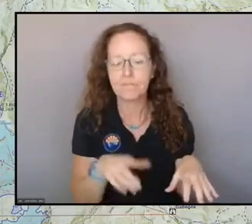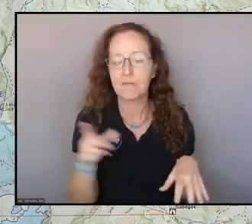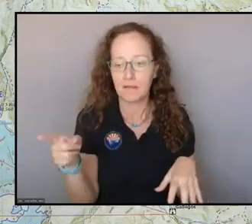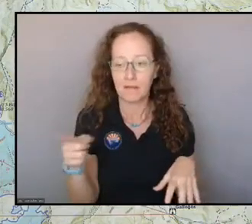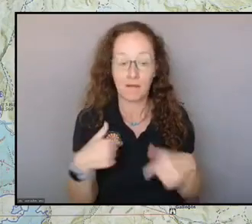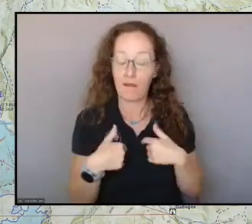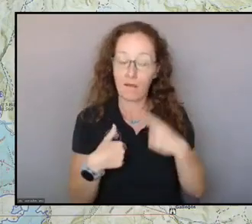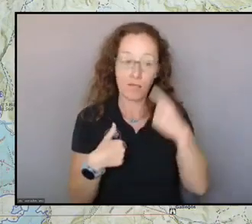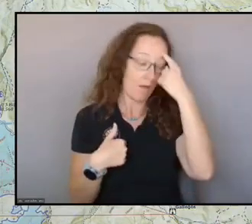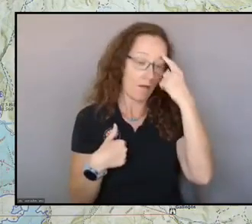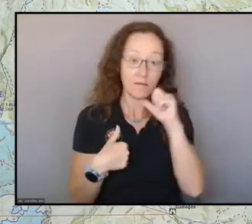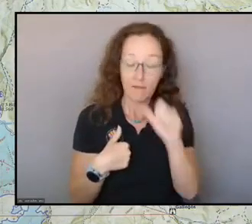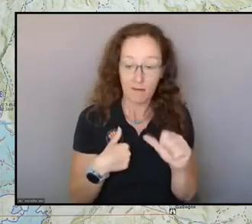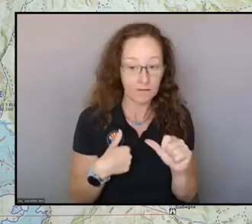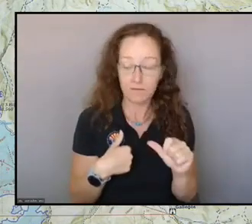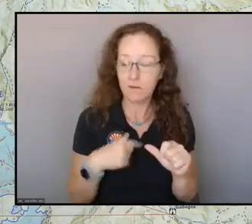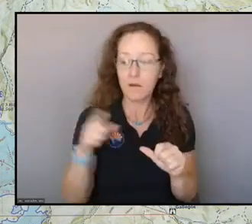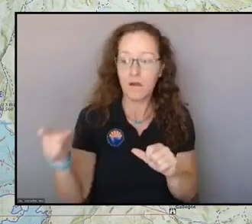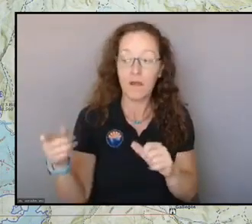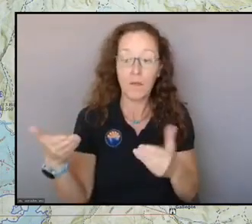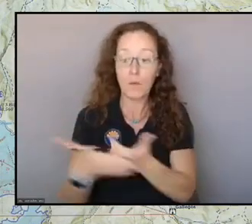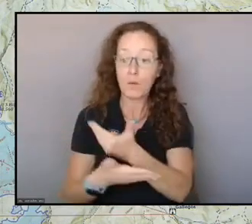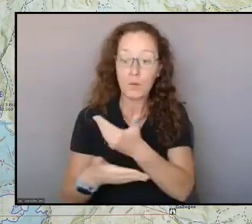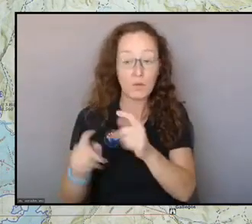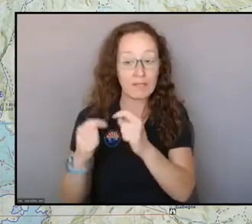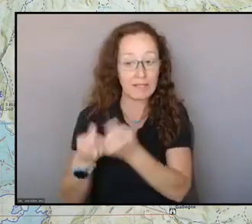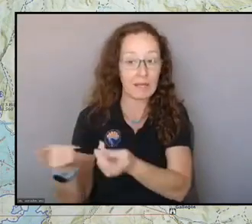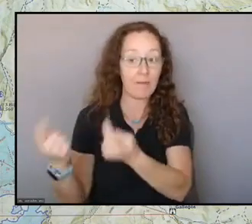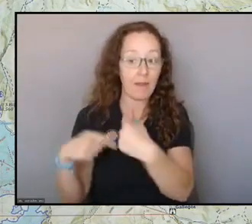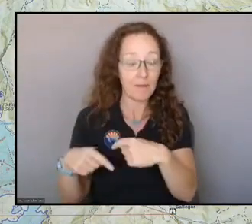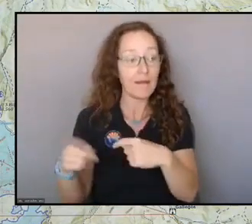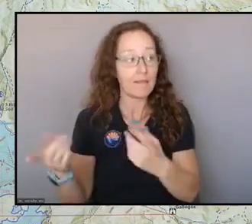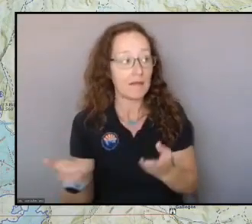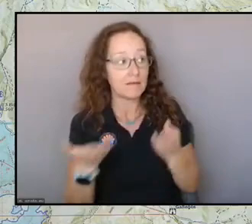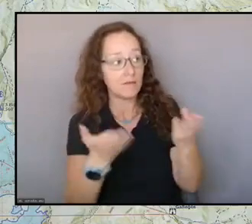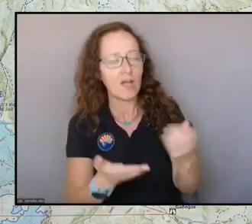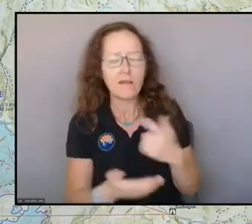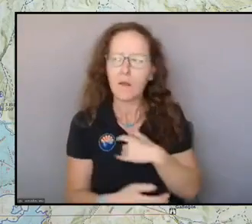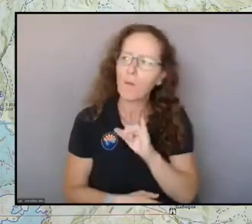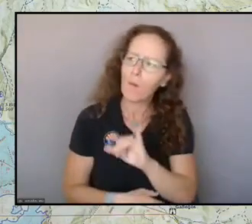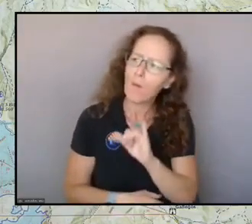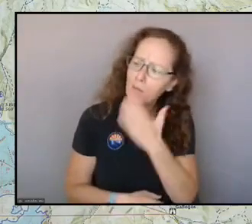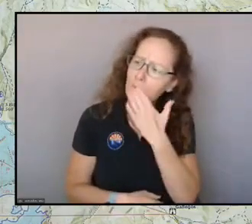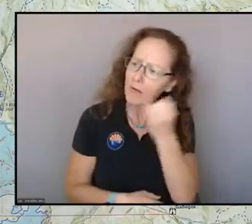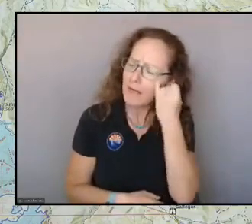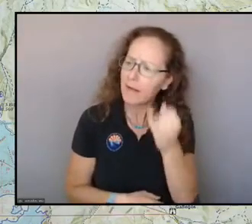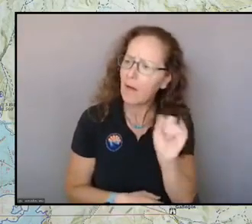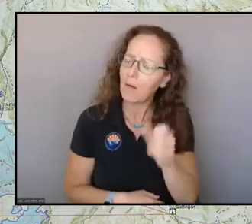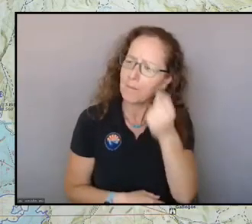THAT THE INCOMING TEAM SUGGESTED AND WE WERE LIKE, THAT MAKES SENSE, ESPECIALLY BASED ON THE FACTORS WE JUST